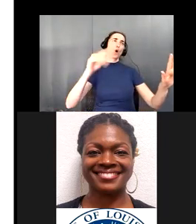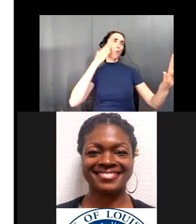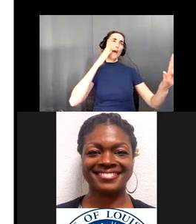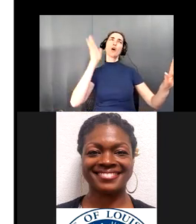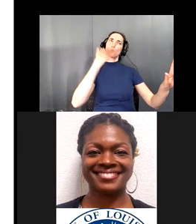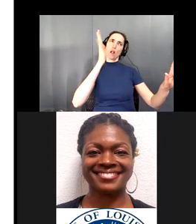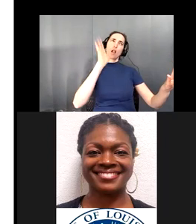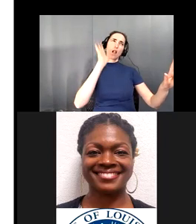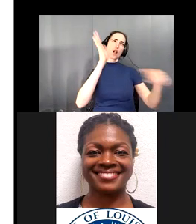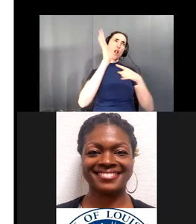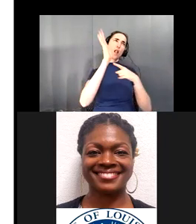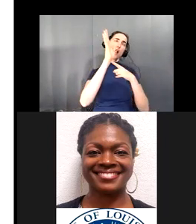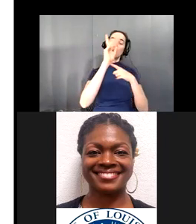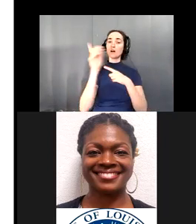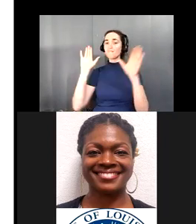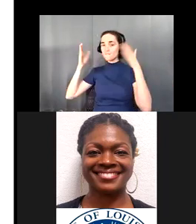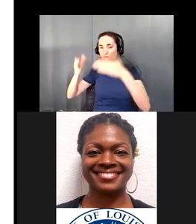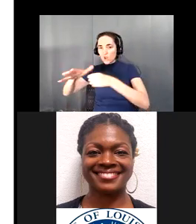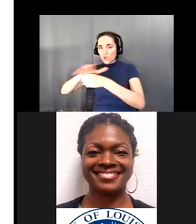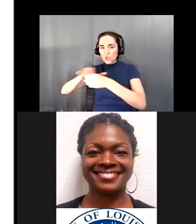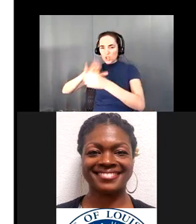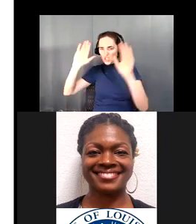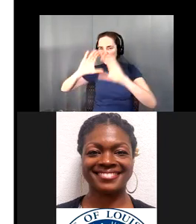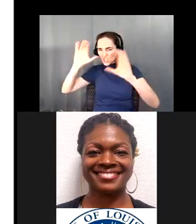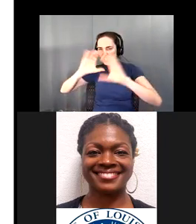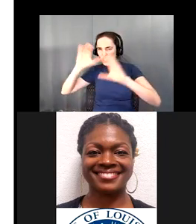so they really focused on that one location and it ended up that he was really about a